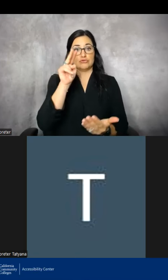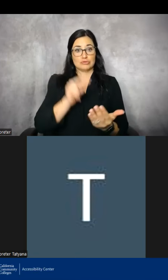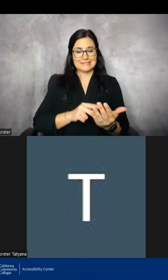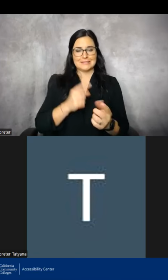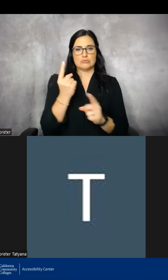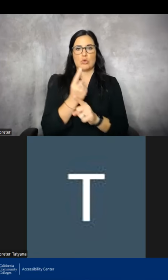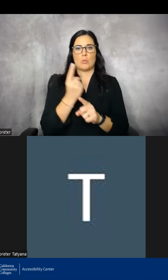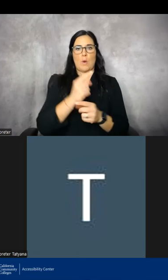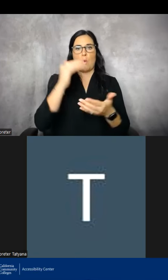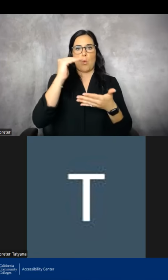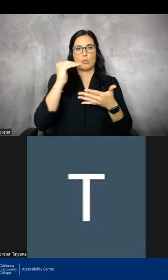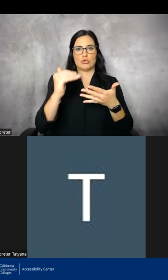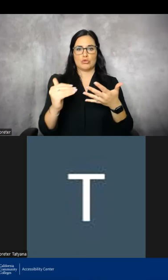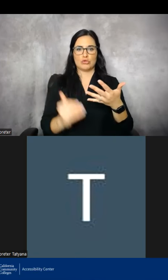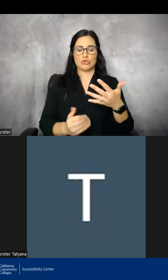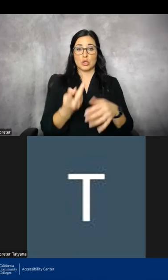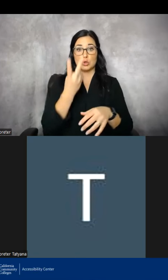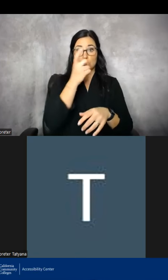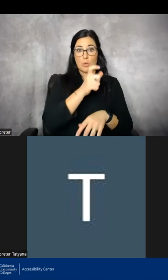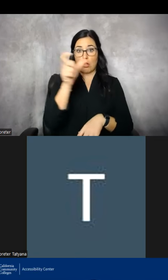whether it's two-column text or one column.